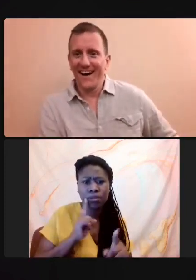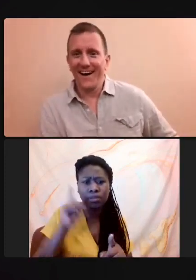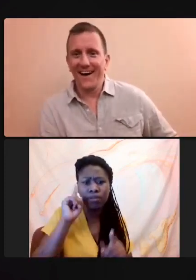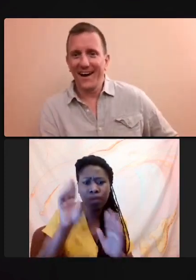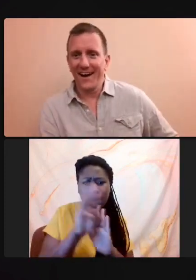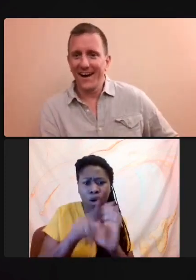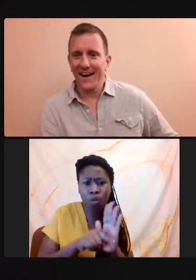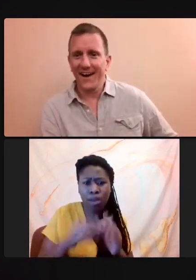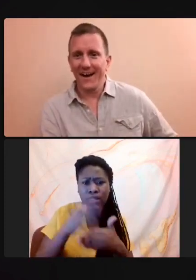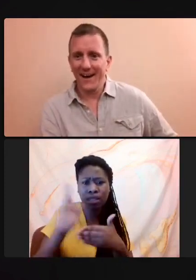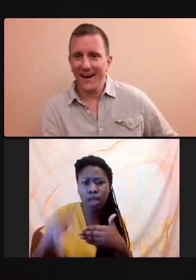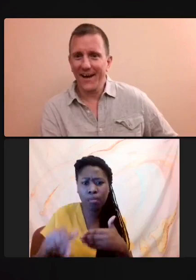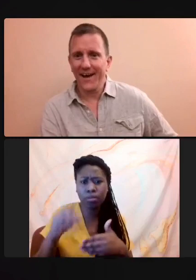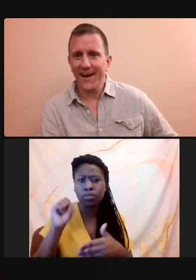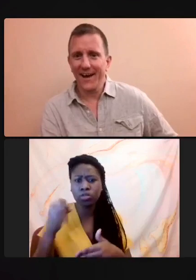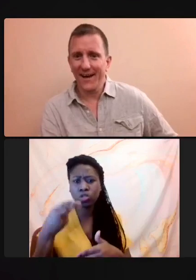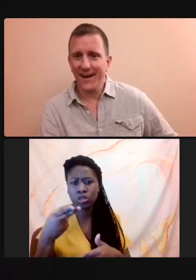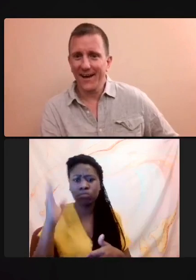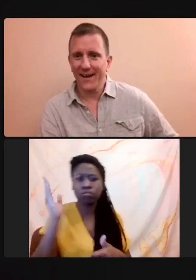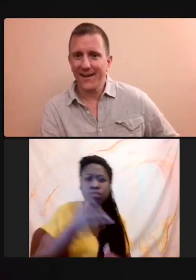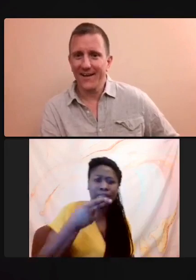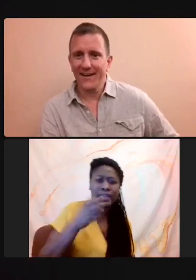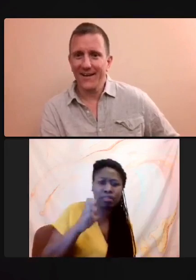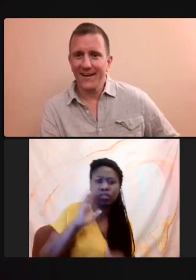so somebody saying like, for example, a deaf teacher, hold on.